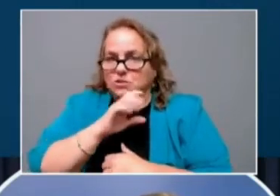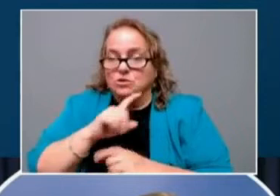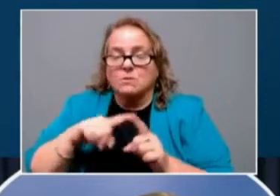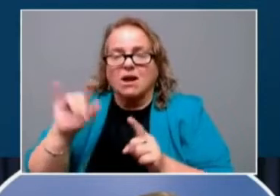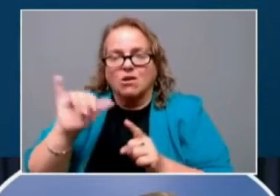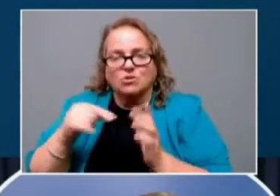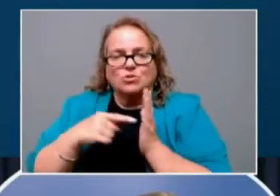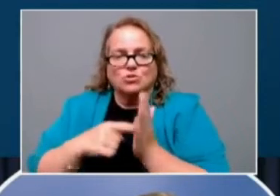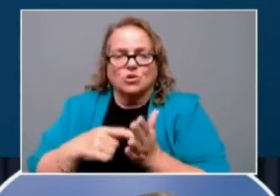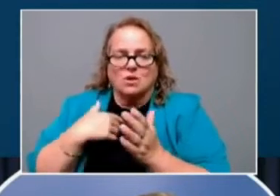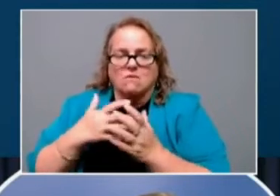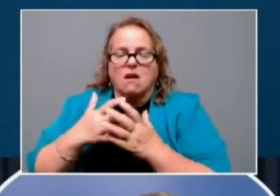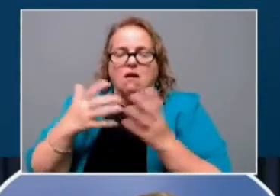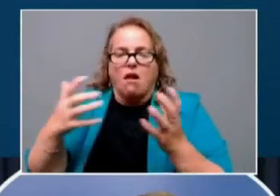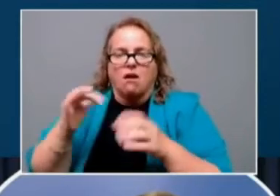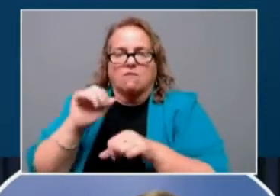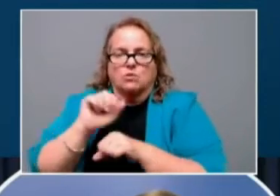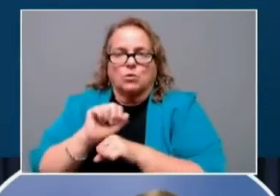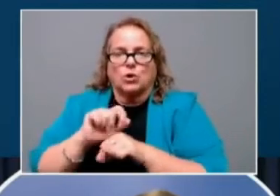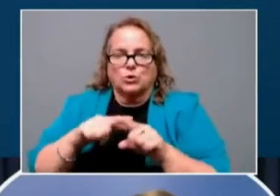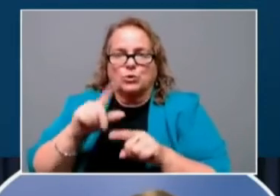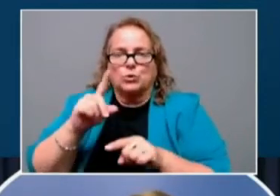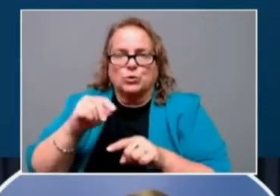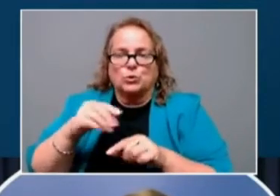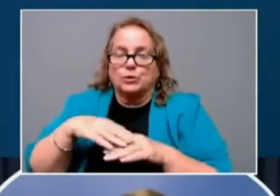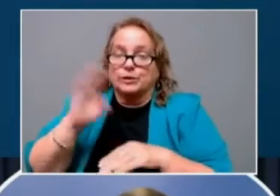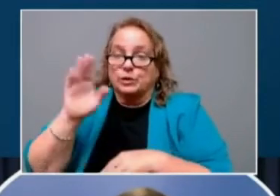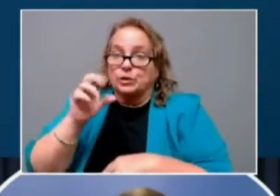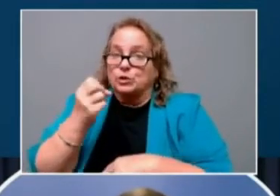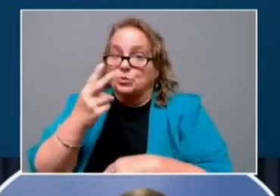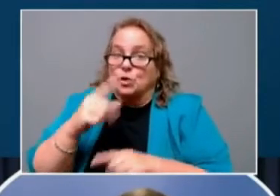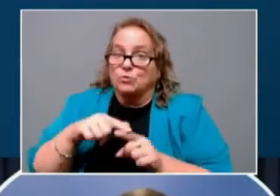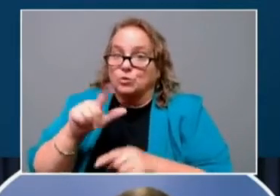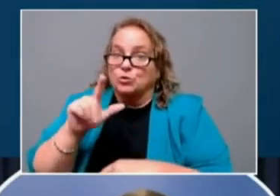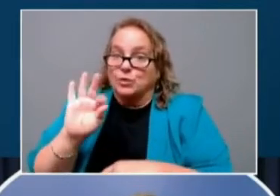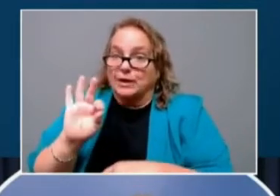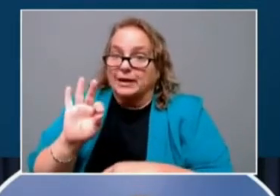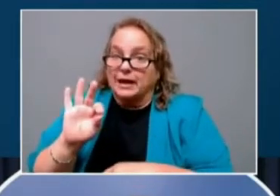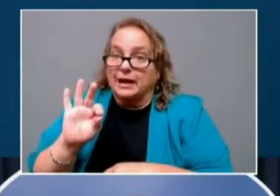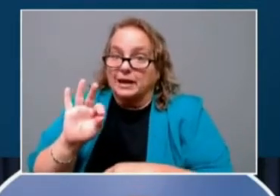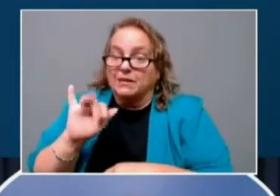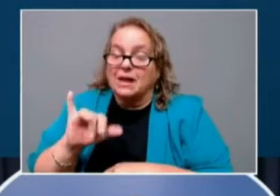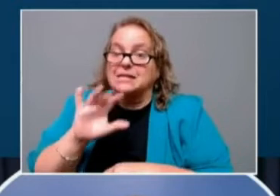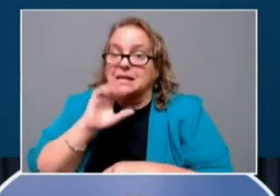especially 12 to 29. That's the age group that we desperately need more